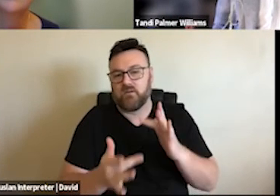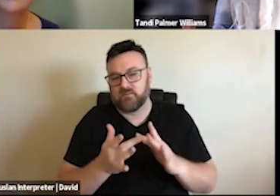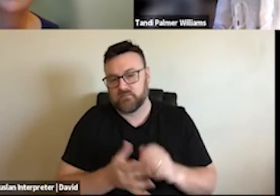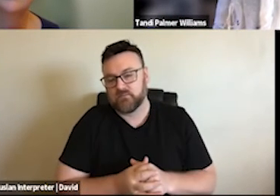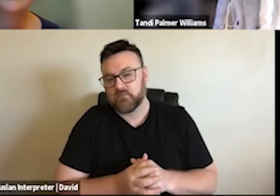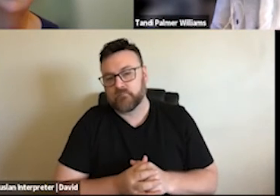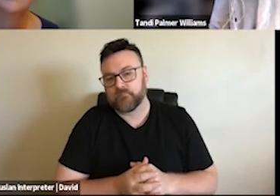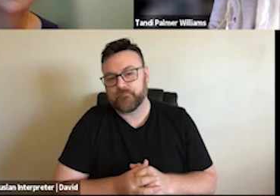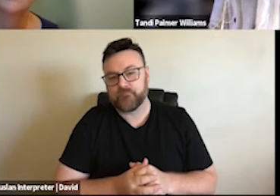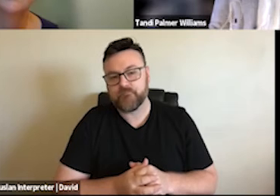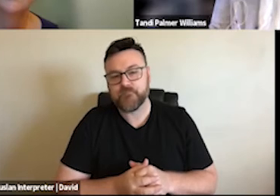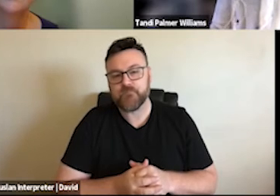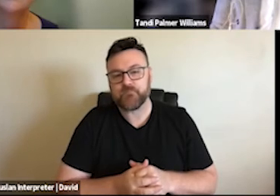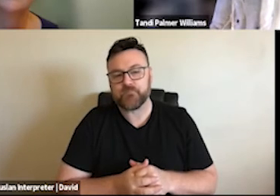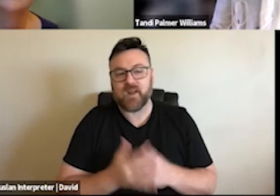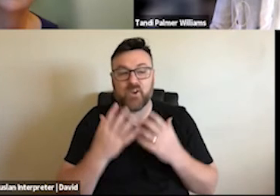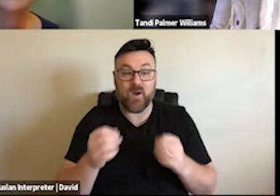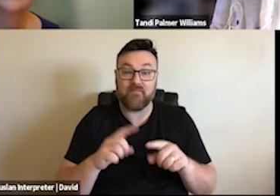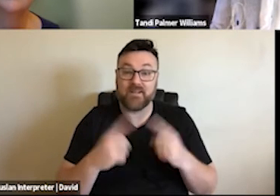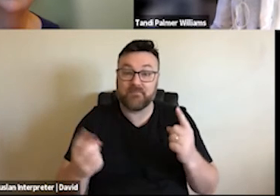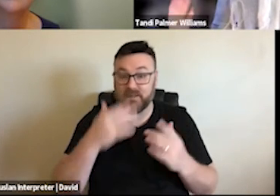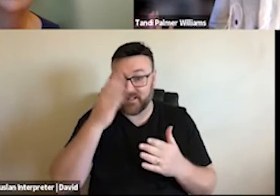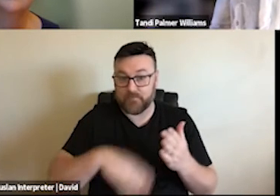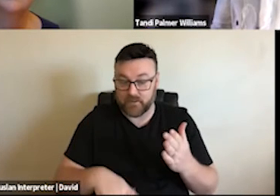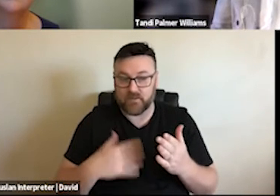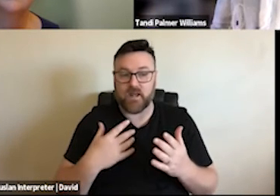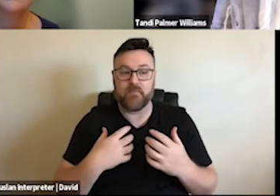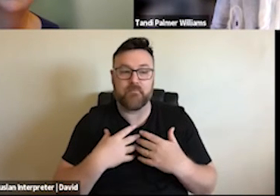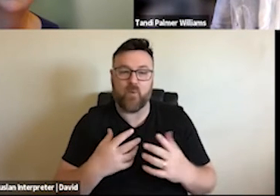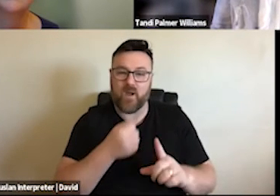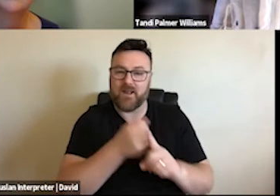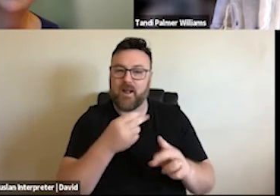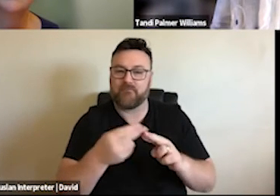be more impactful and for them to take more away often because there's things that they